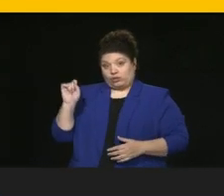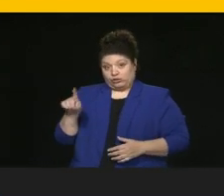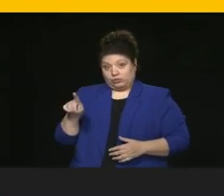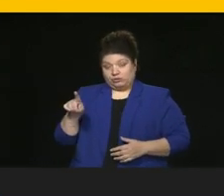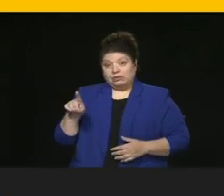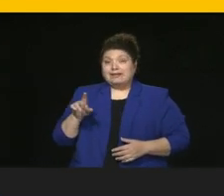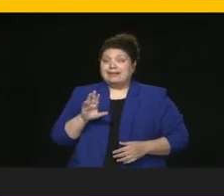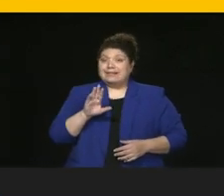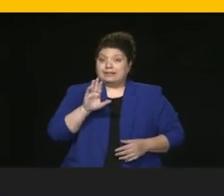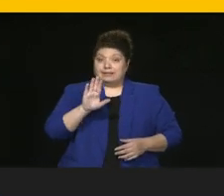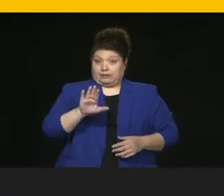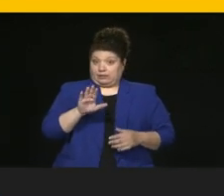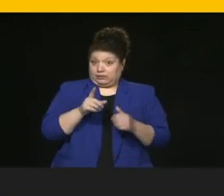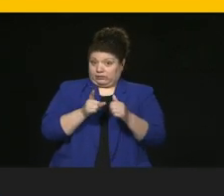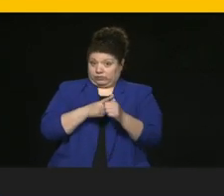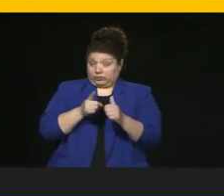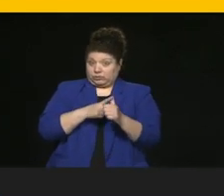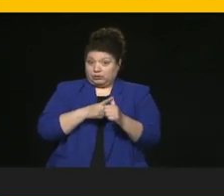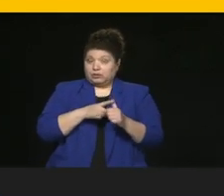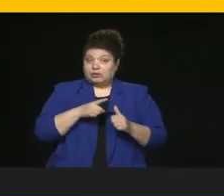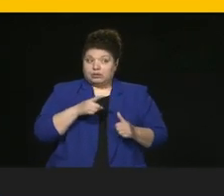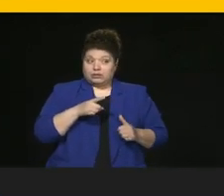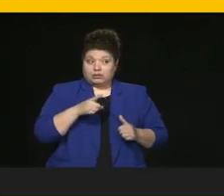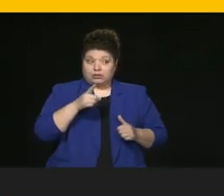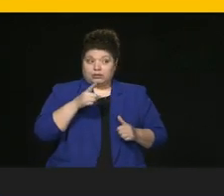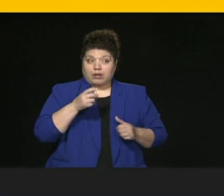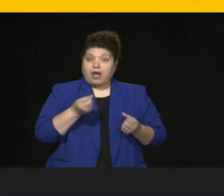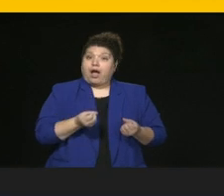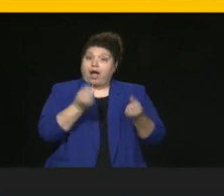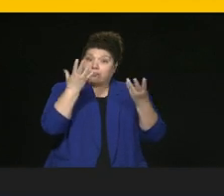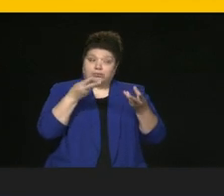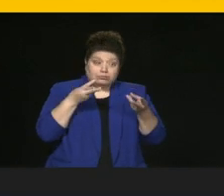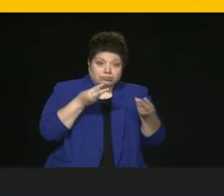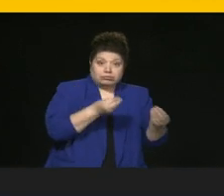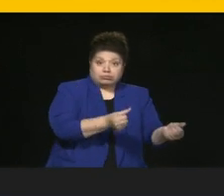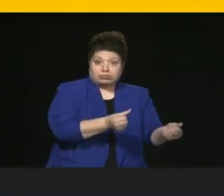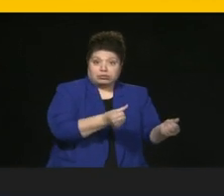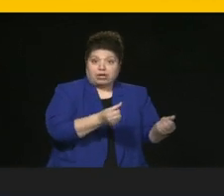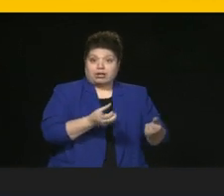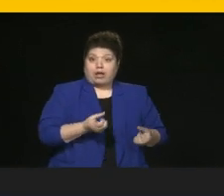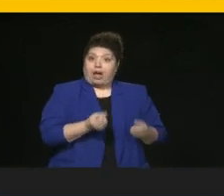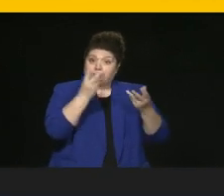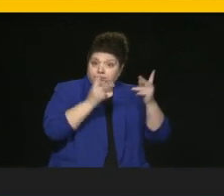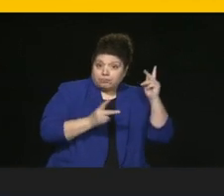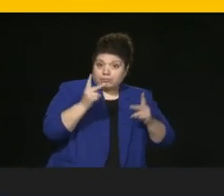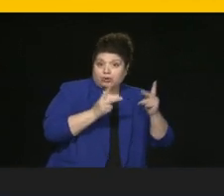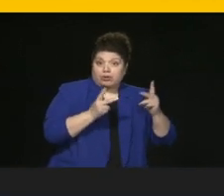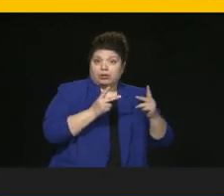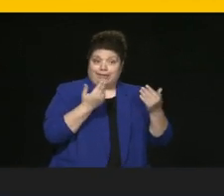ESSENTIAL WORKERS. THANK YOU FOR THE QUESTIONS.